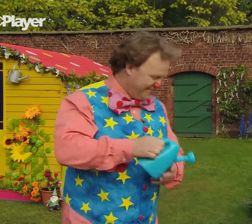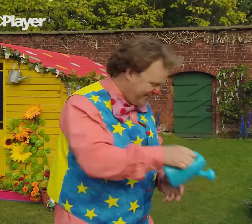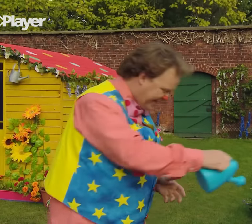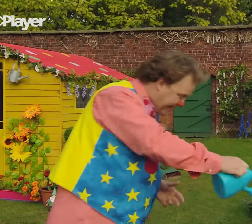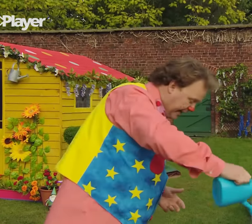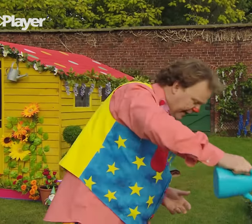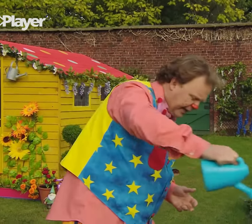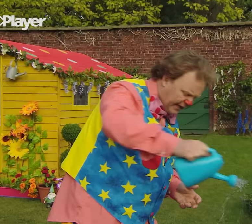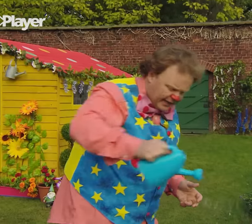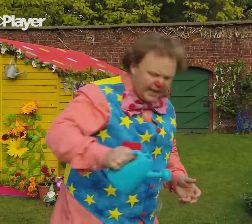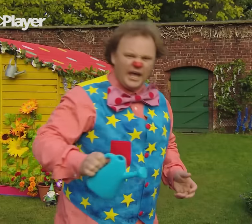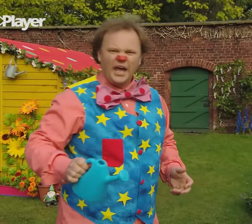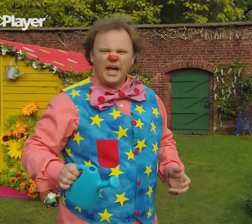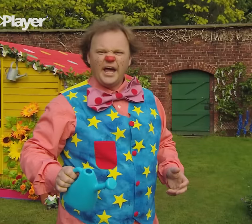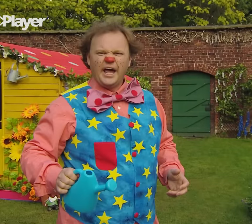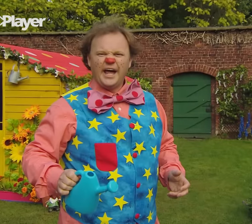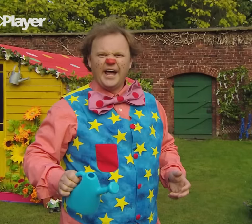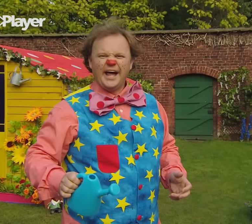is granddad tumble helping you mr tumble